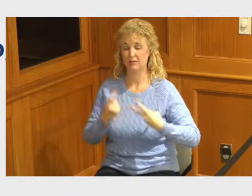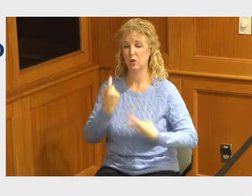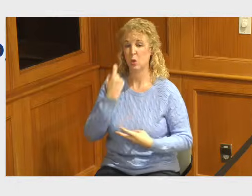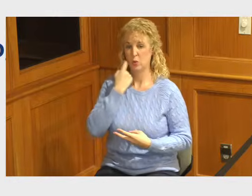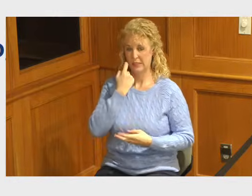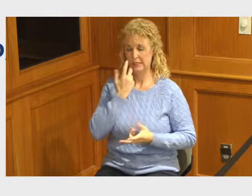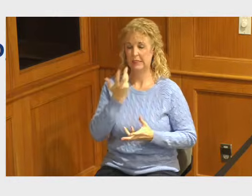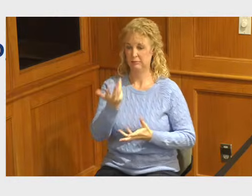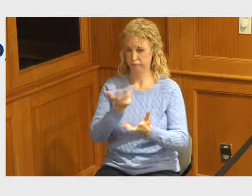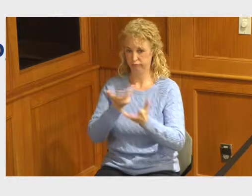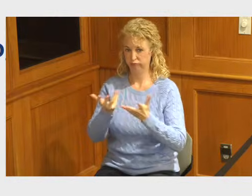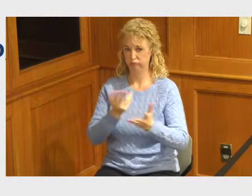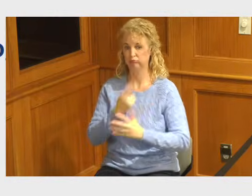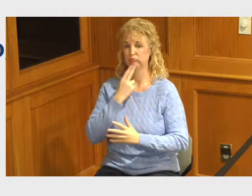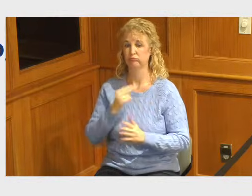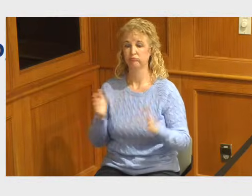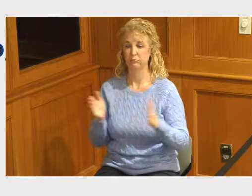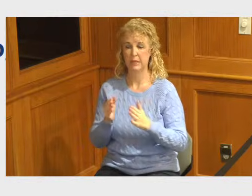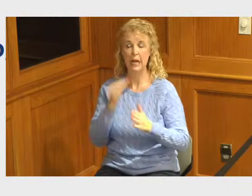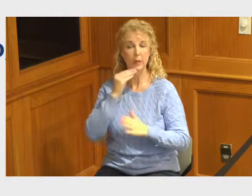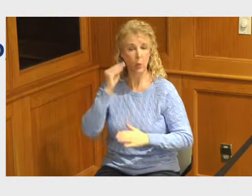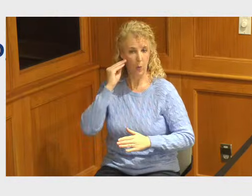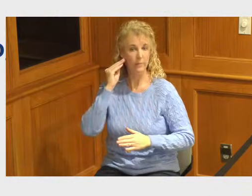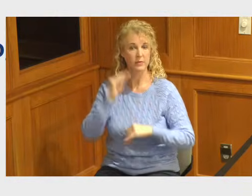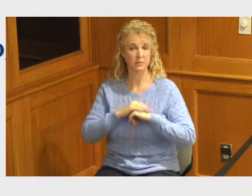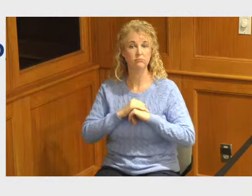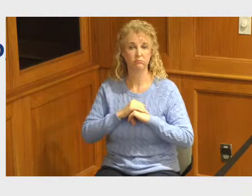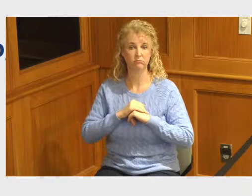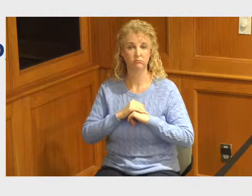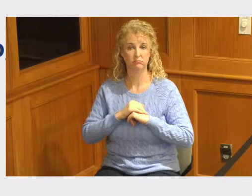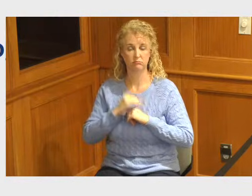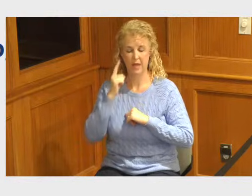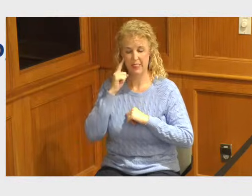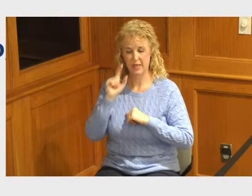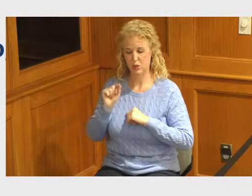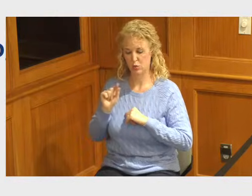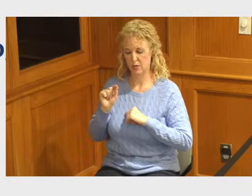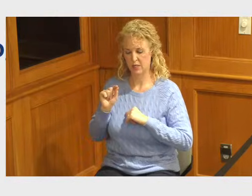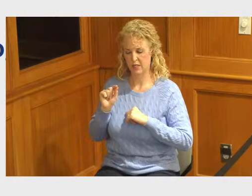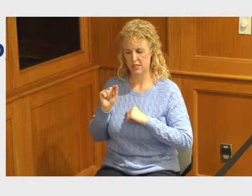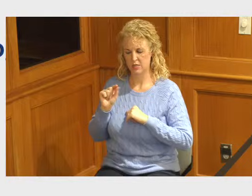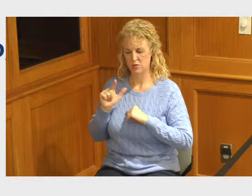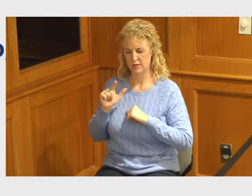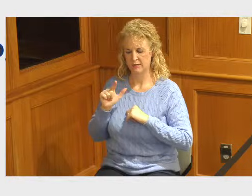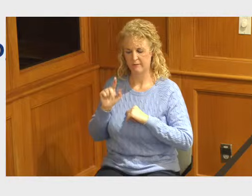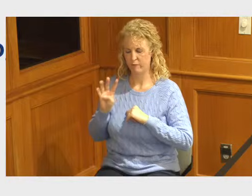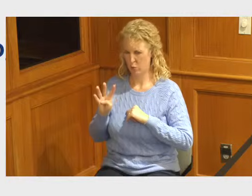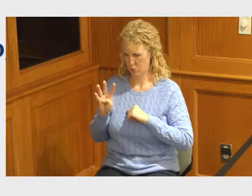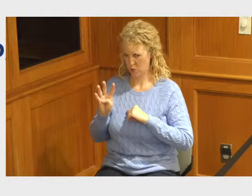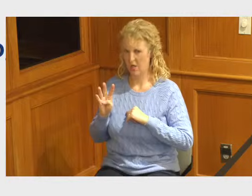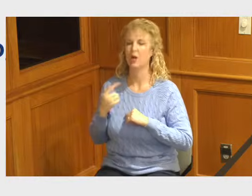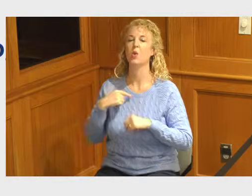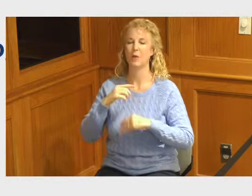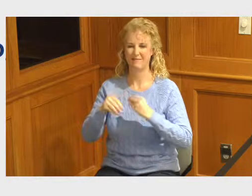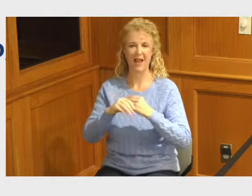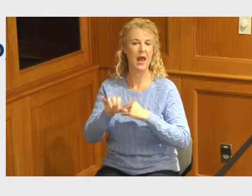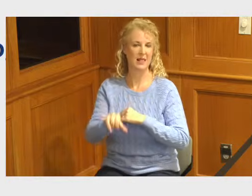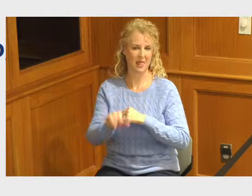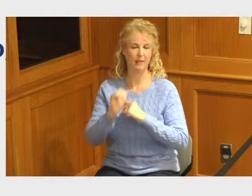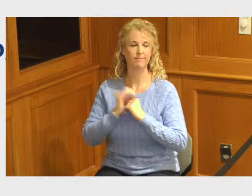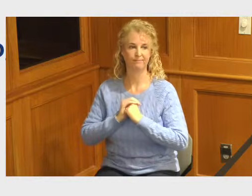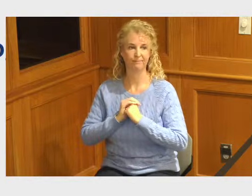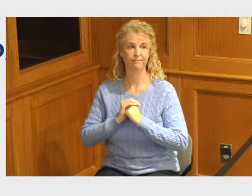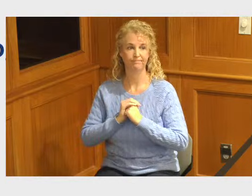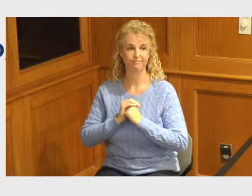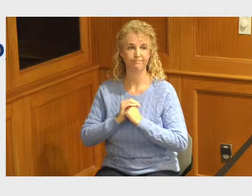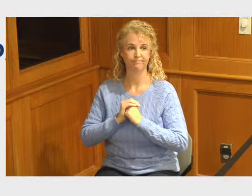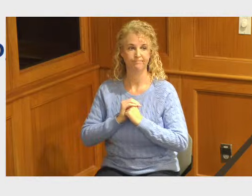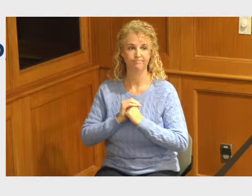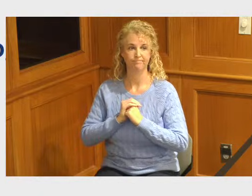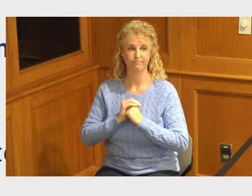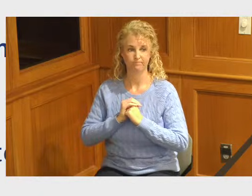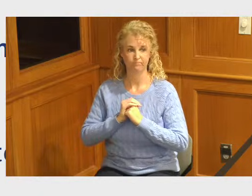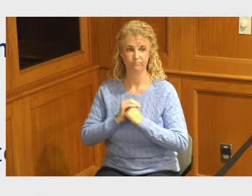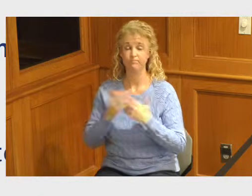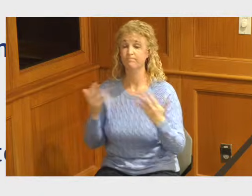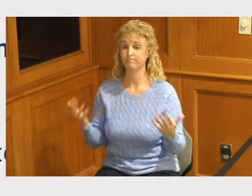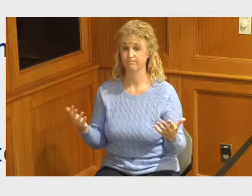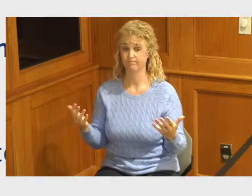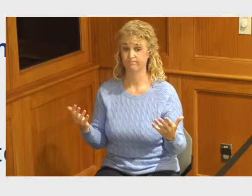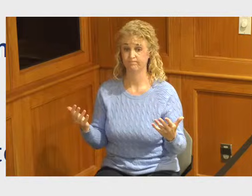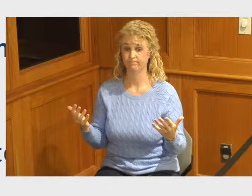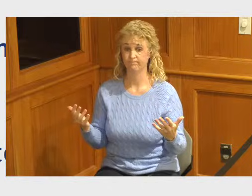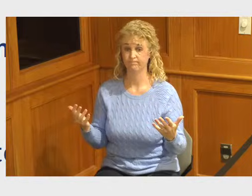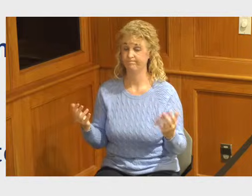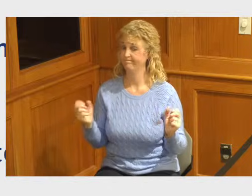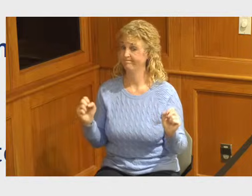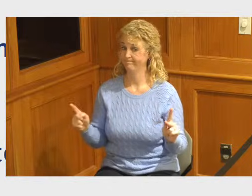tiny homes focus was added at the end of 2024. Yes, end of 2024. Okay. So let's talk about then